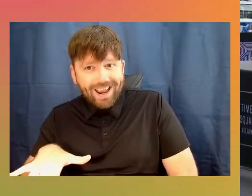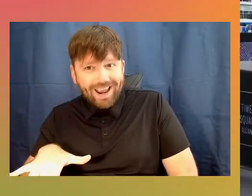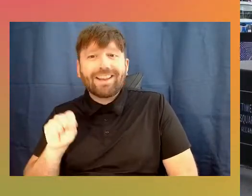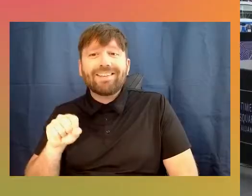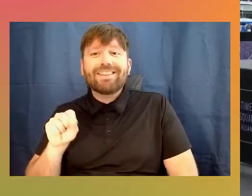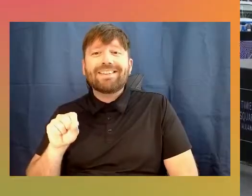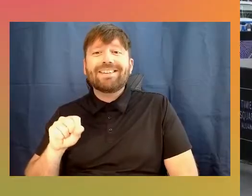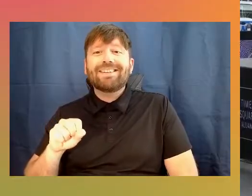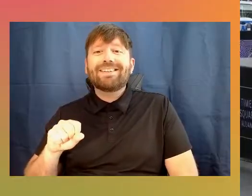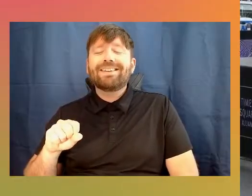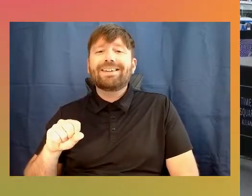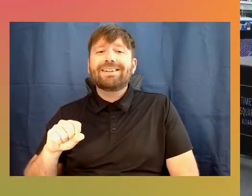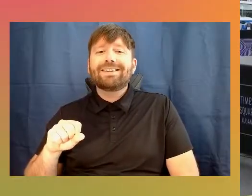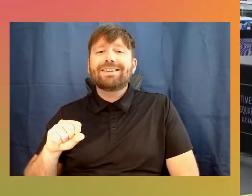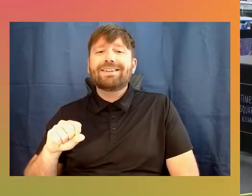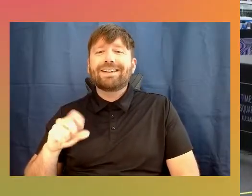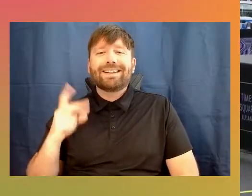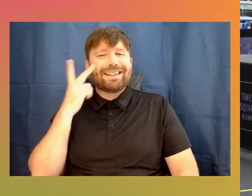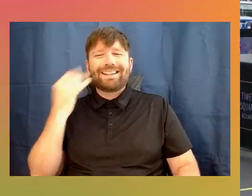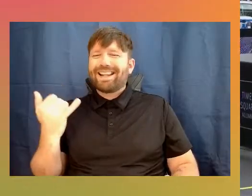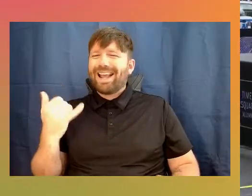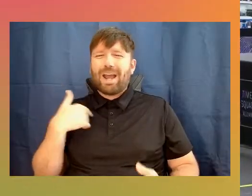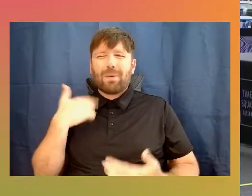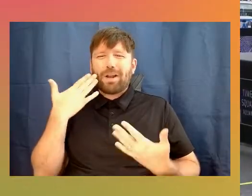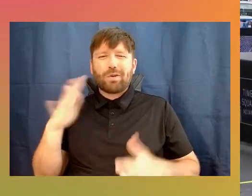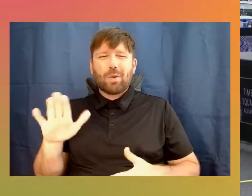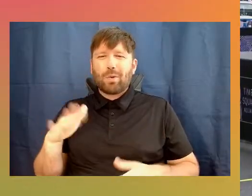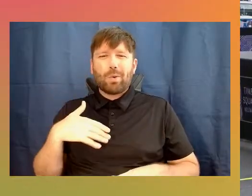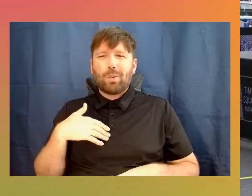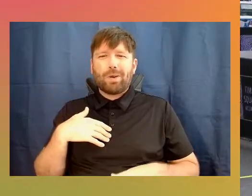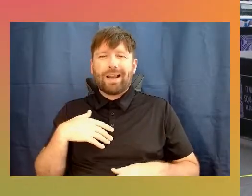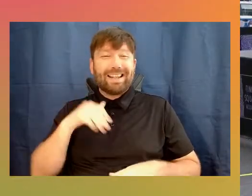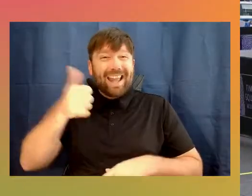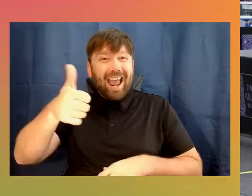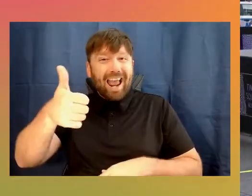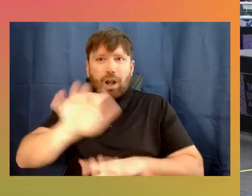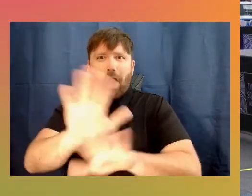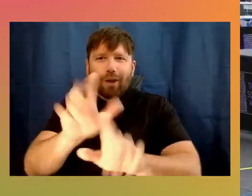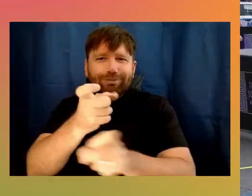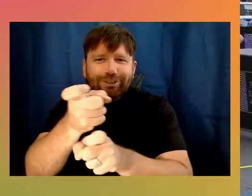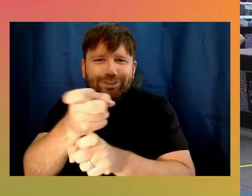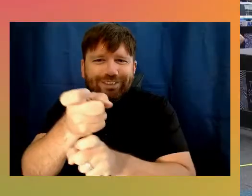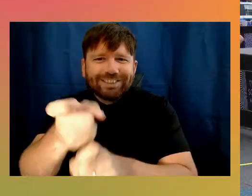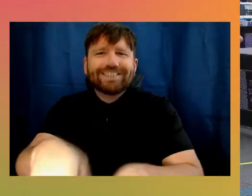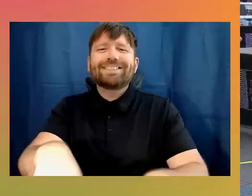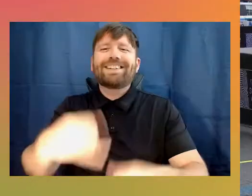I HEARD THAT. I HEARD THAT! NOW, SEE, I LOST COUNT.